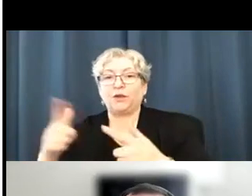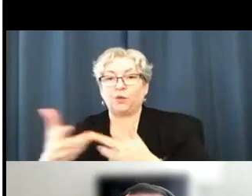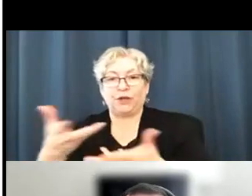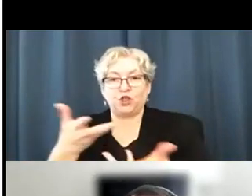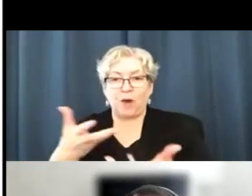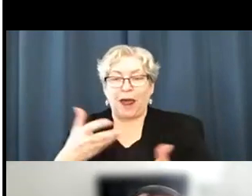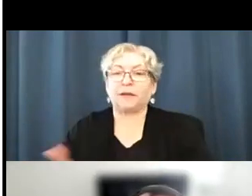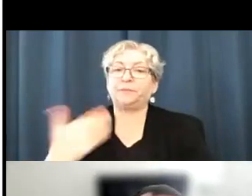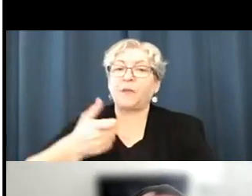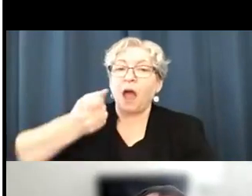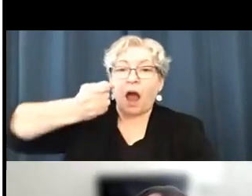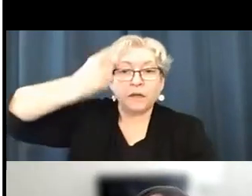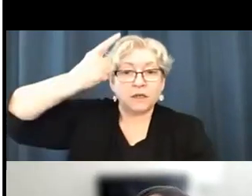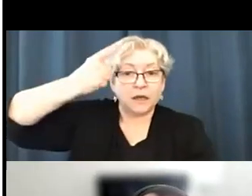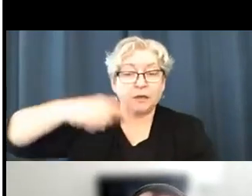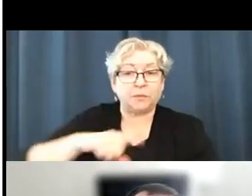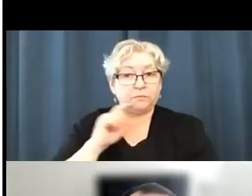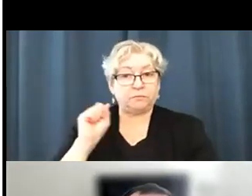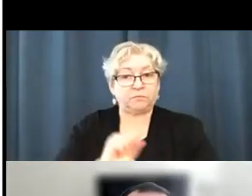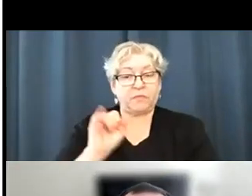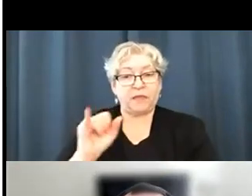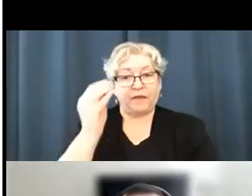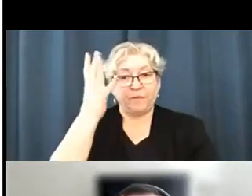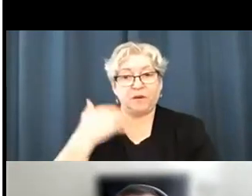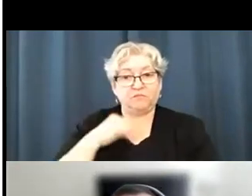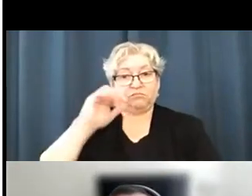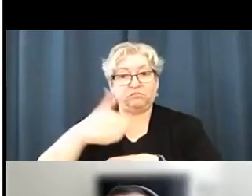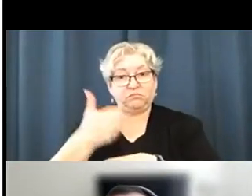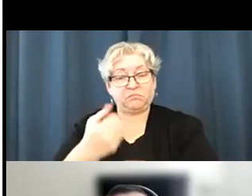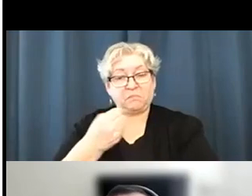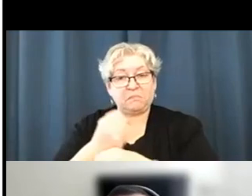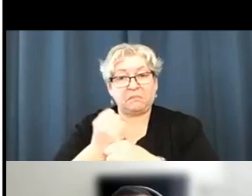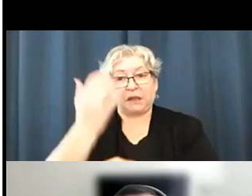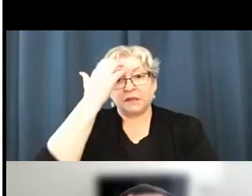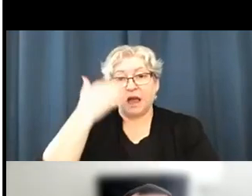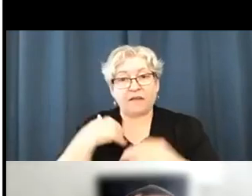Understandable is the content that I'm putting together. Does it make sense? Does it have instructions?